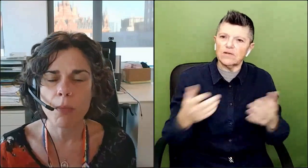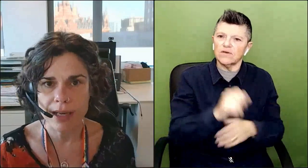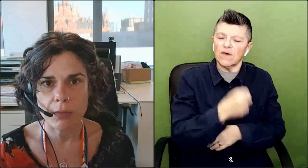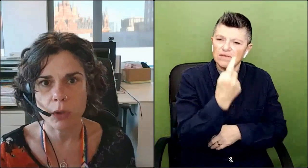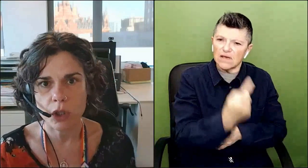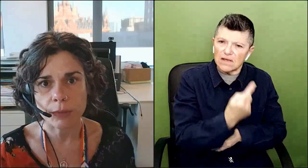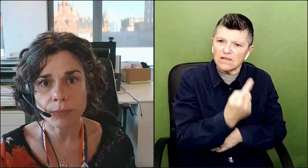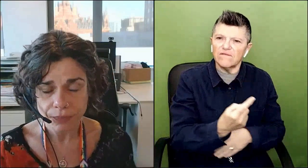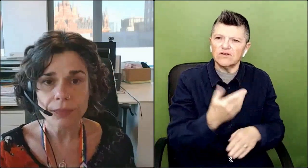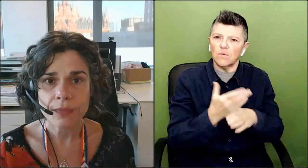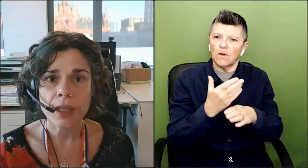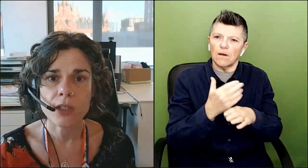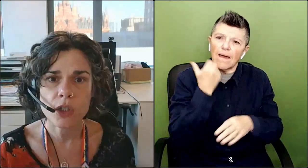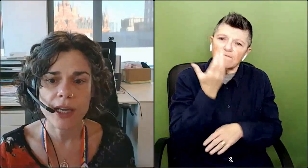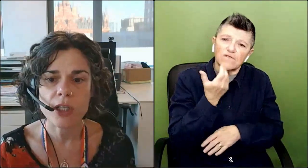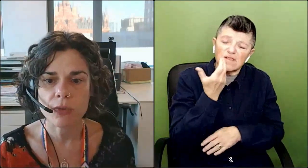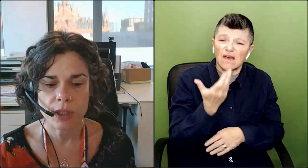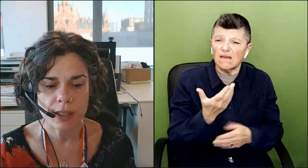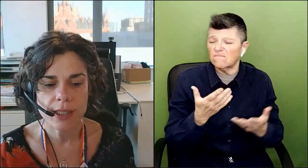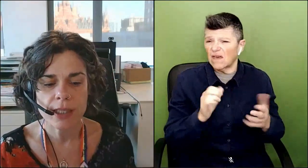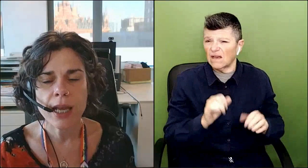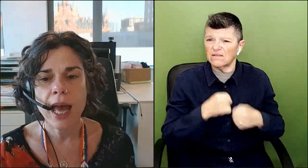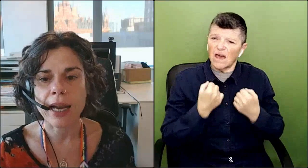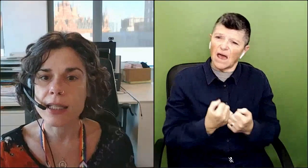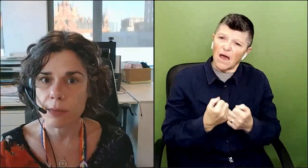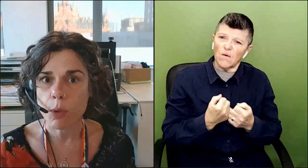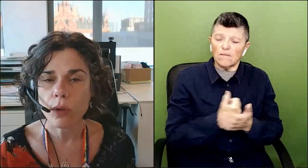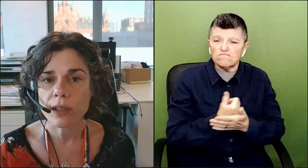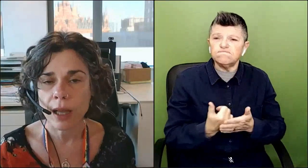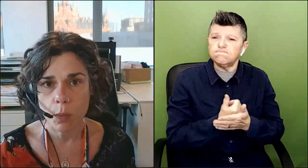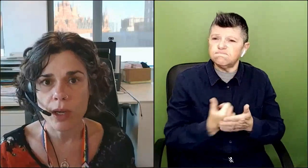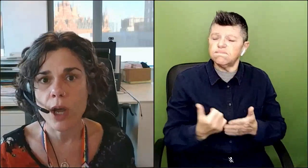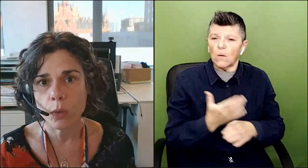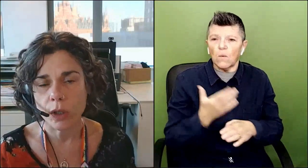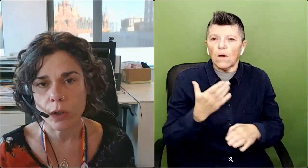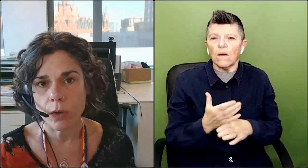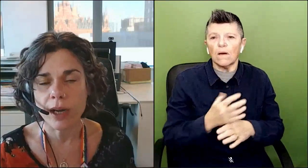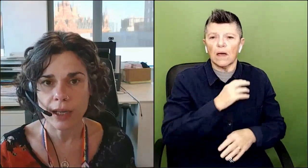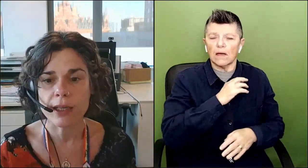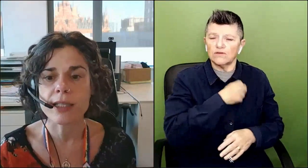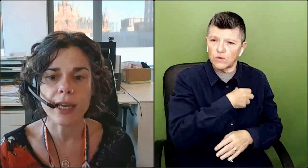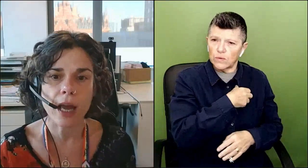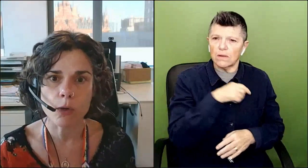It's our bread and butter as trade unionists, and it's important that we know the law, and